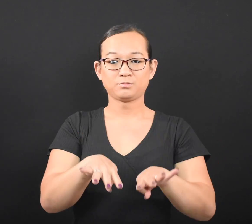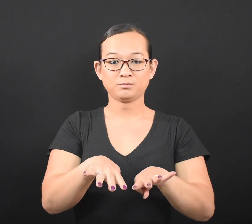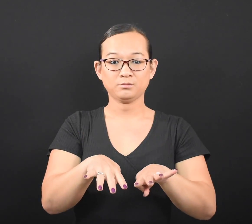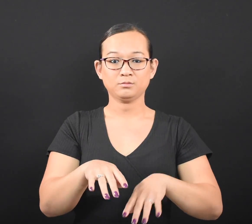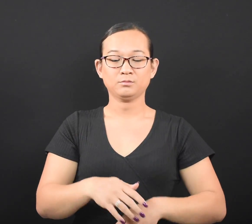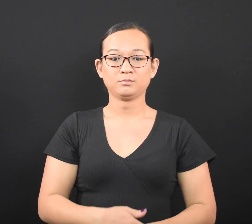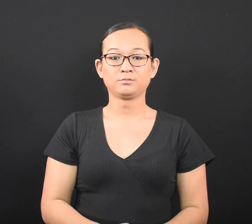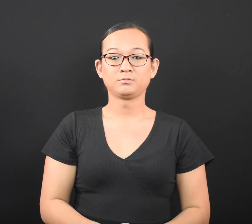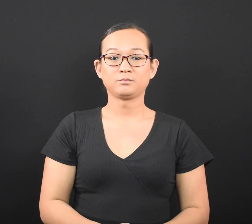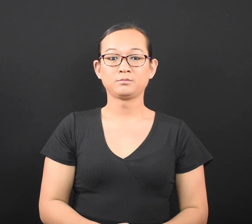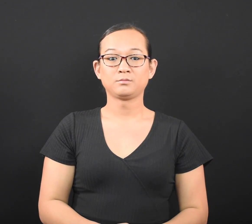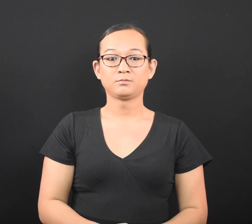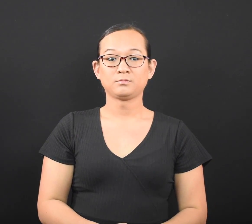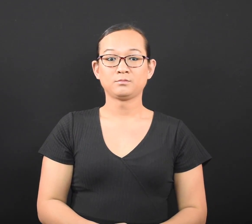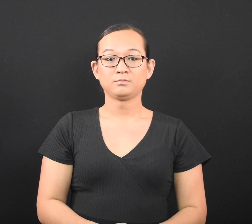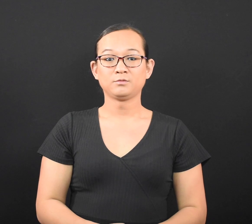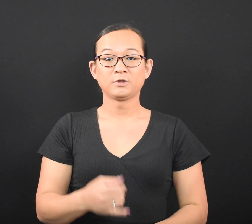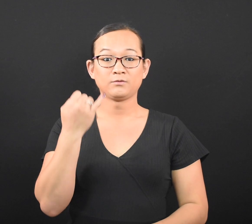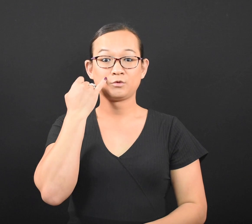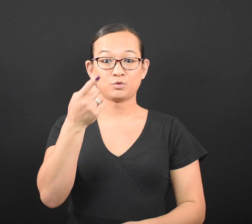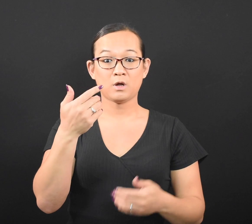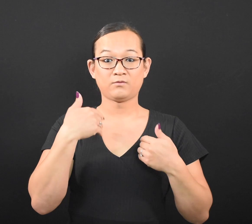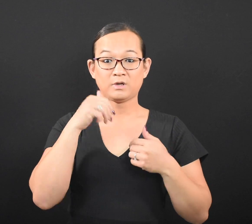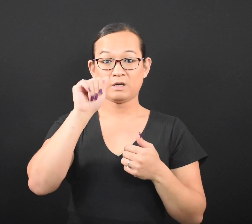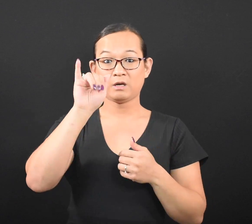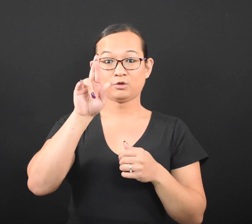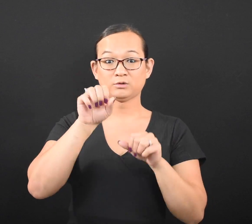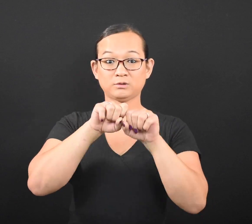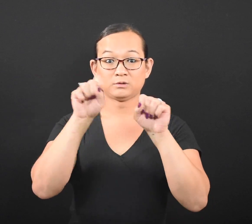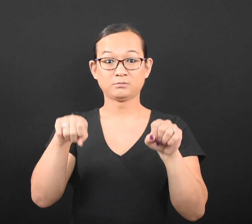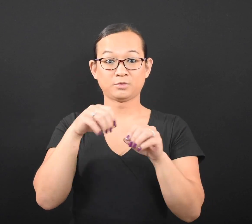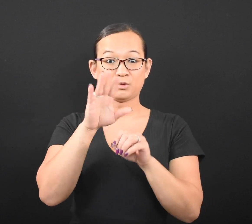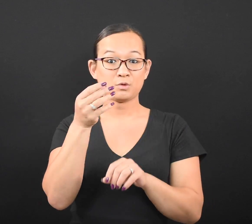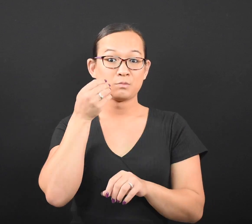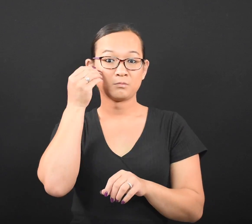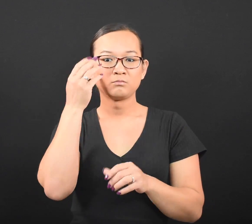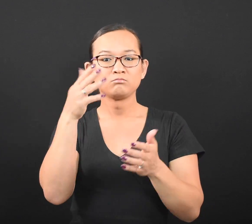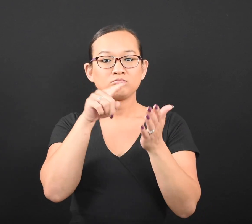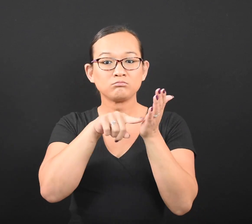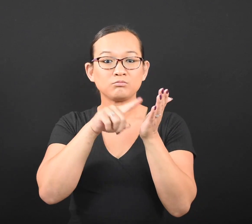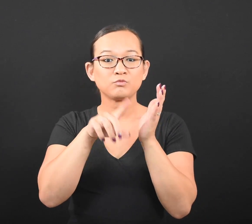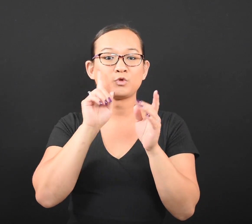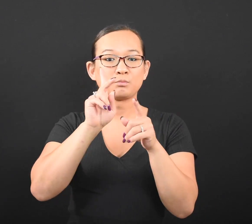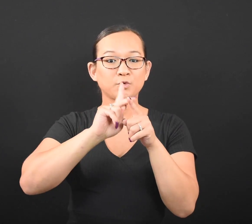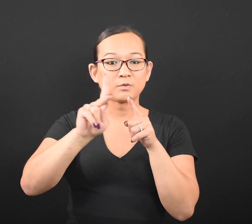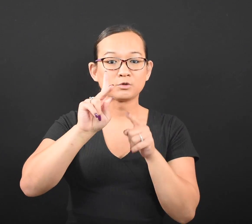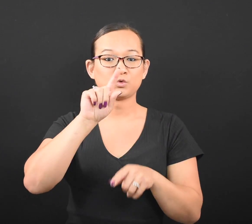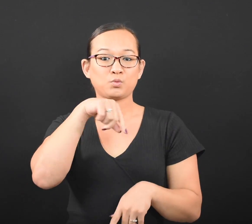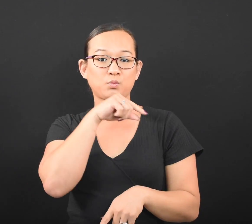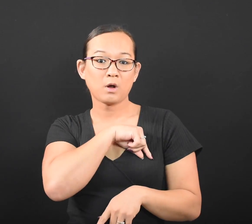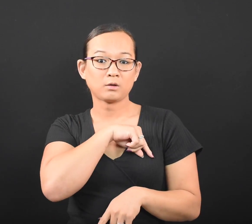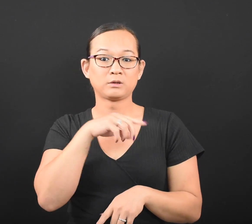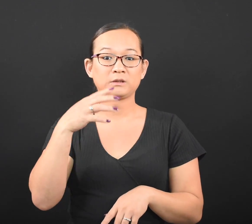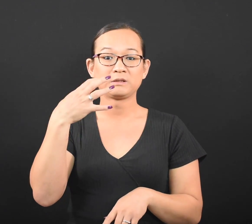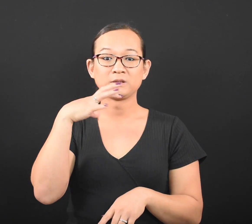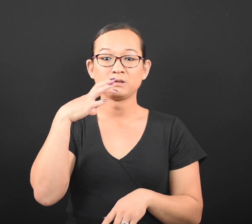● If you have a forced air system in your home, consult a qualified heating, ventilation, and air